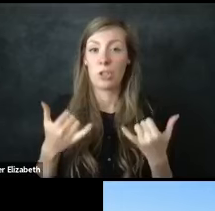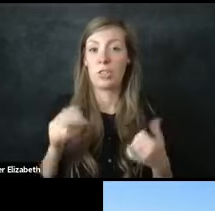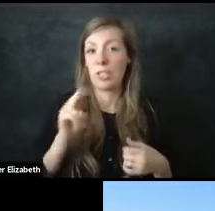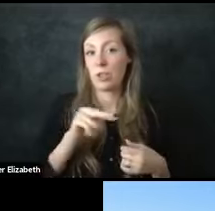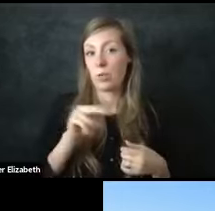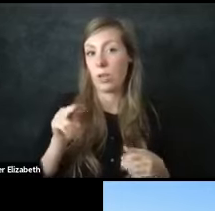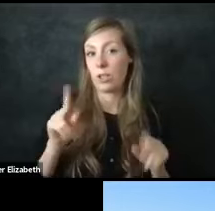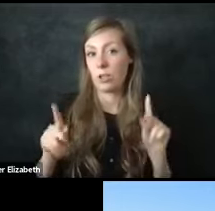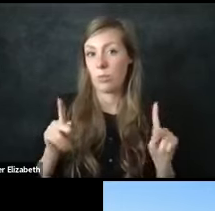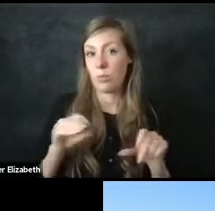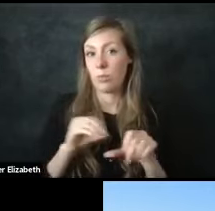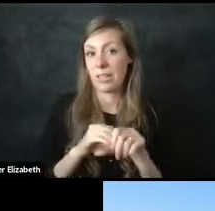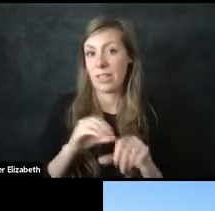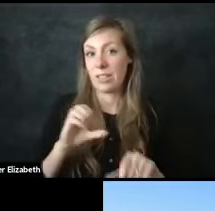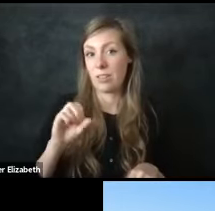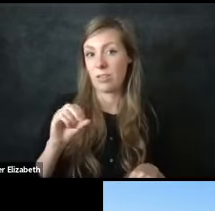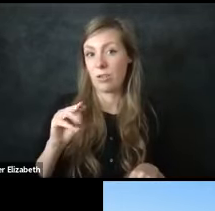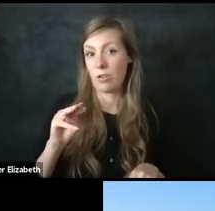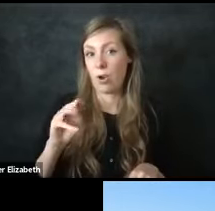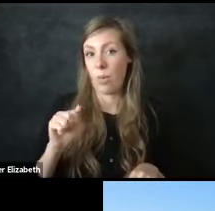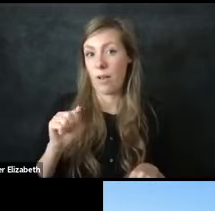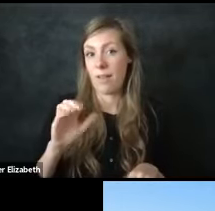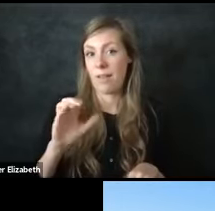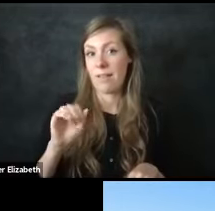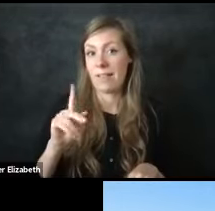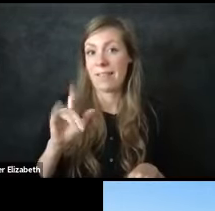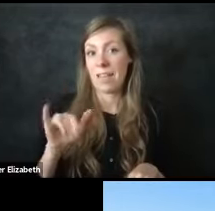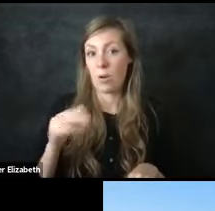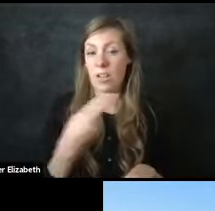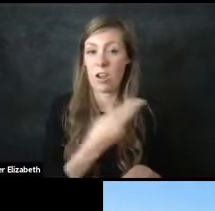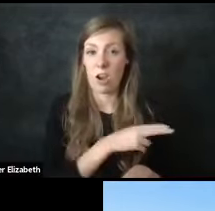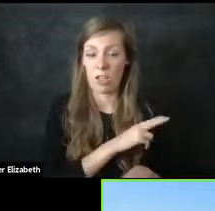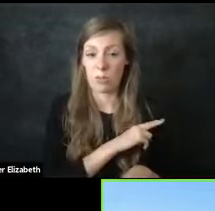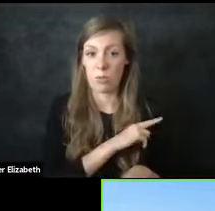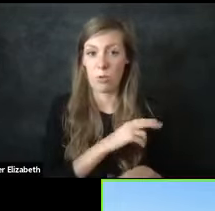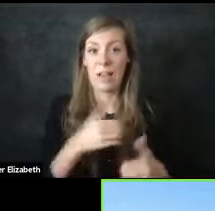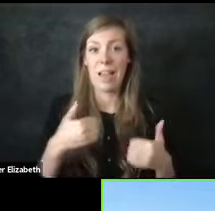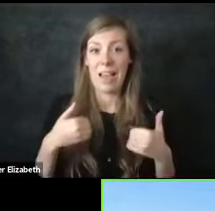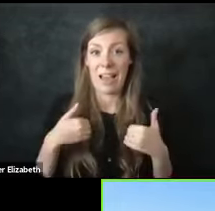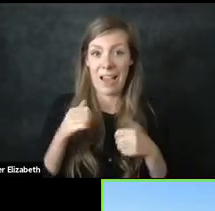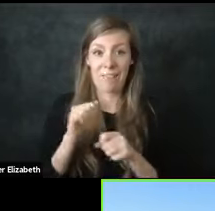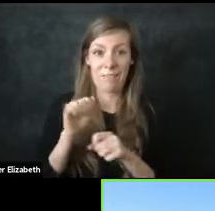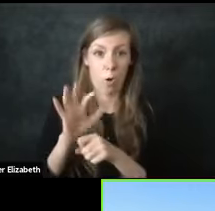County hospitals we coded, which includes seven in the ICU. This is a sign that our vaccination